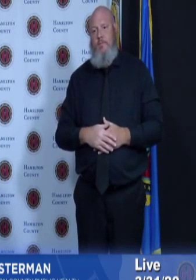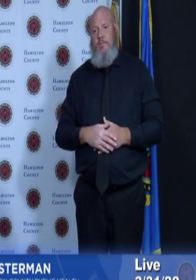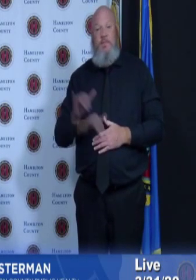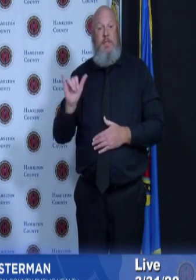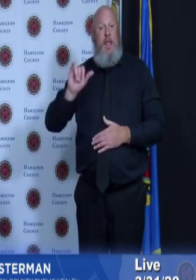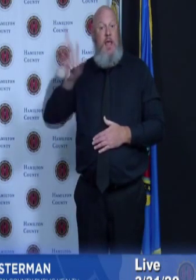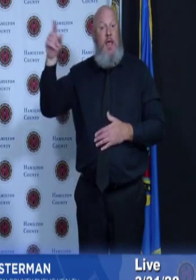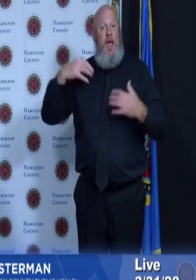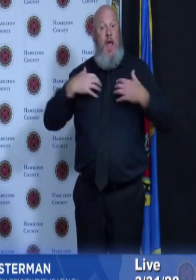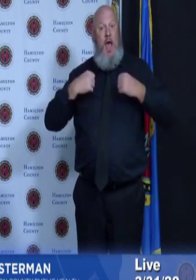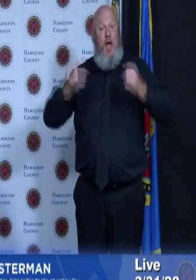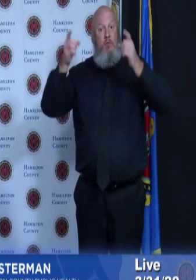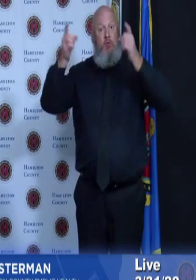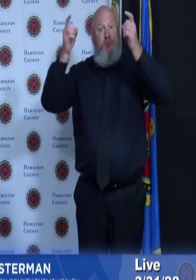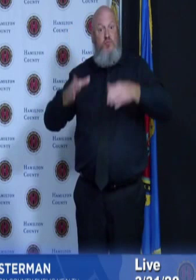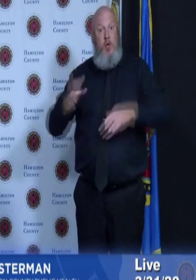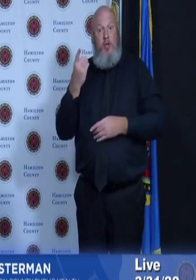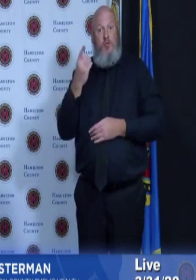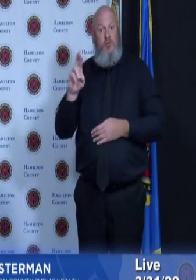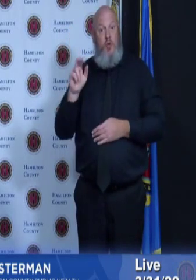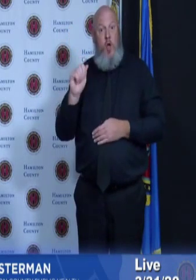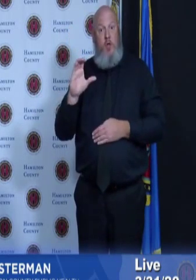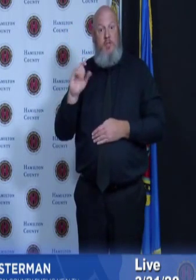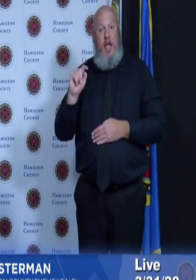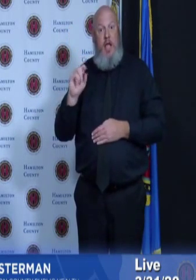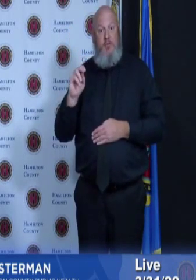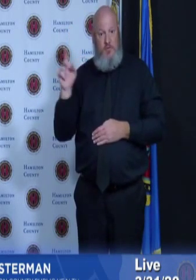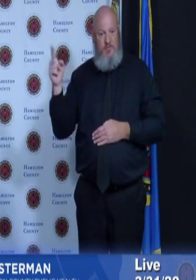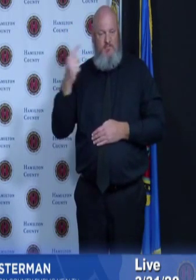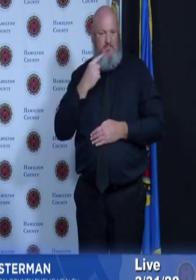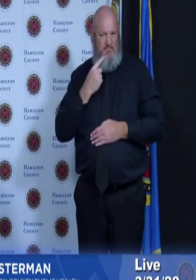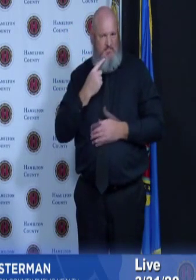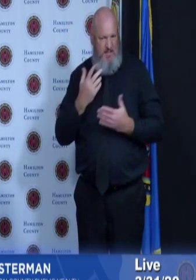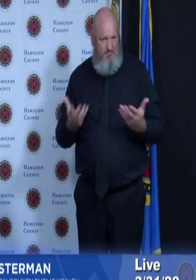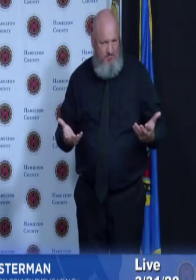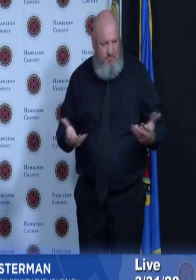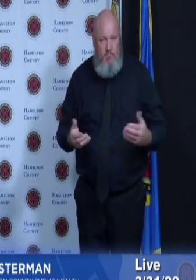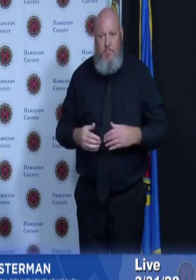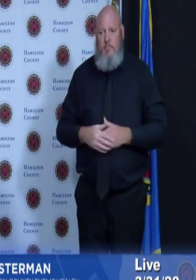violations however we're only going to get 80% and 80% is what we're working to